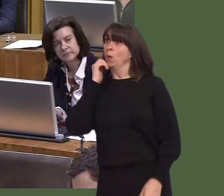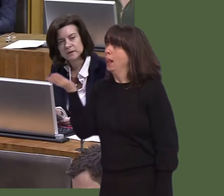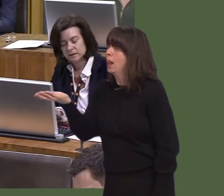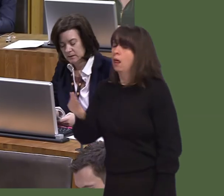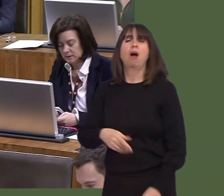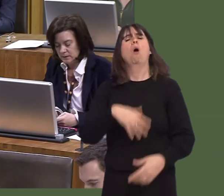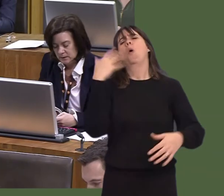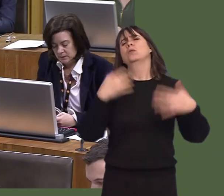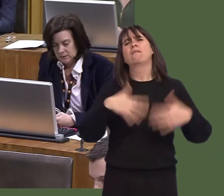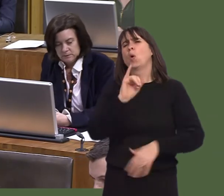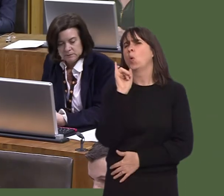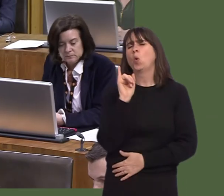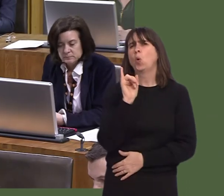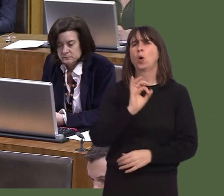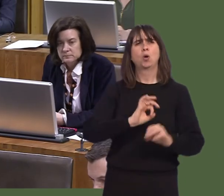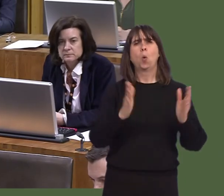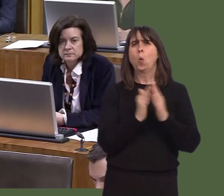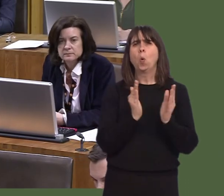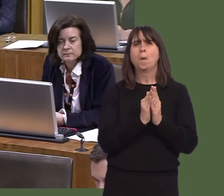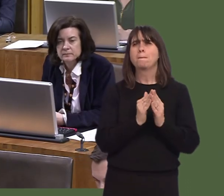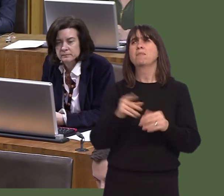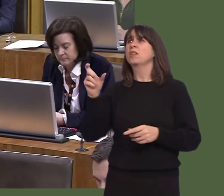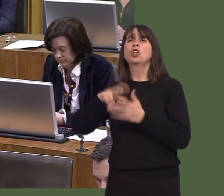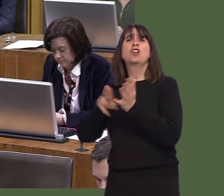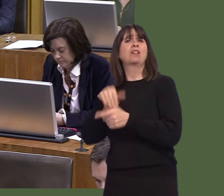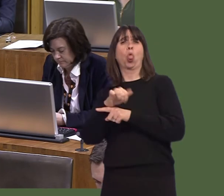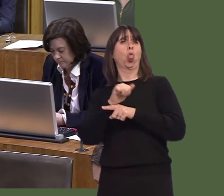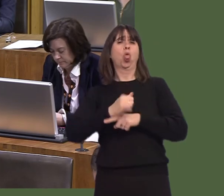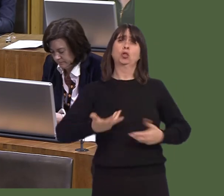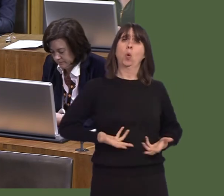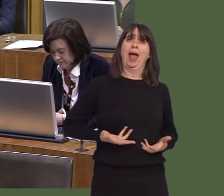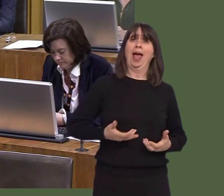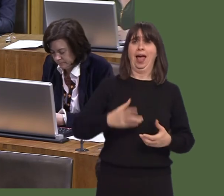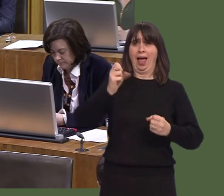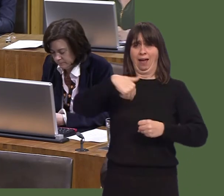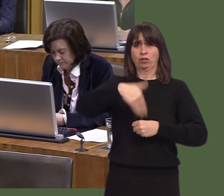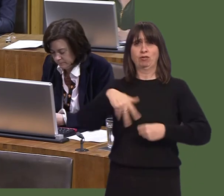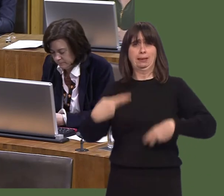are taken. Andrew RT Davies AM: First Minister, you talk about Members looking at changes.